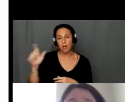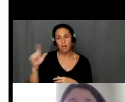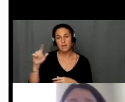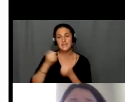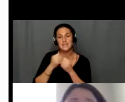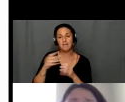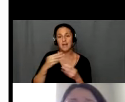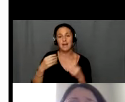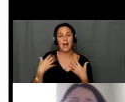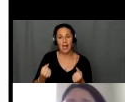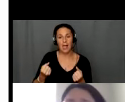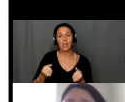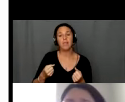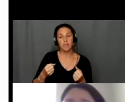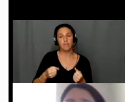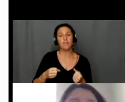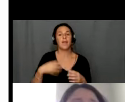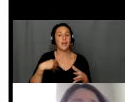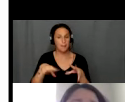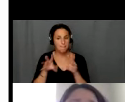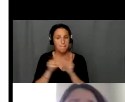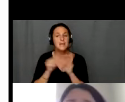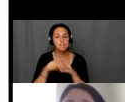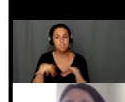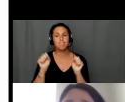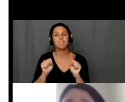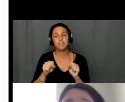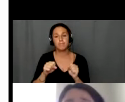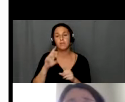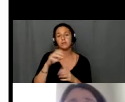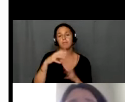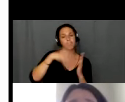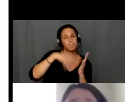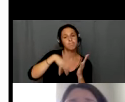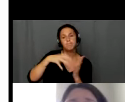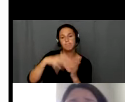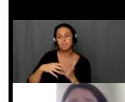meeting to draft a regulation focused on reducing heat illness within places of indoor